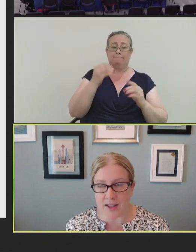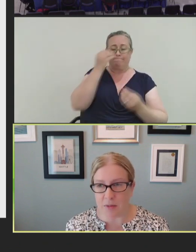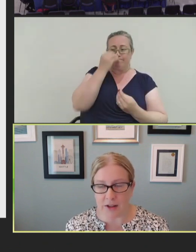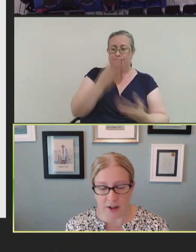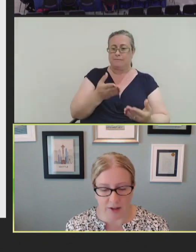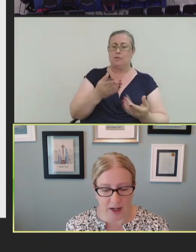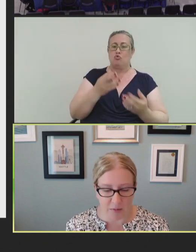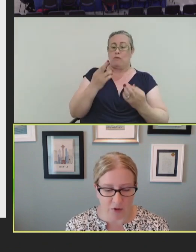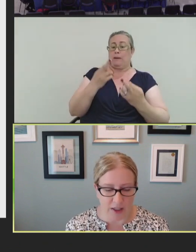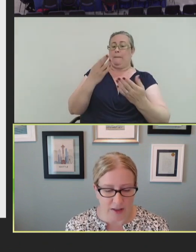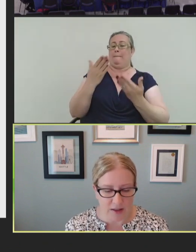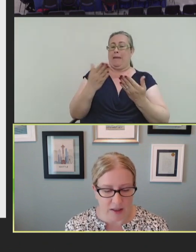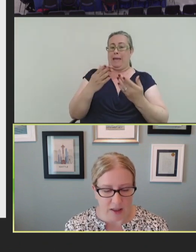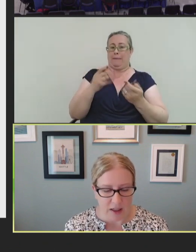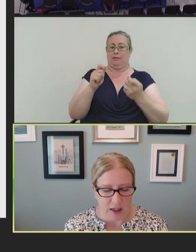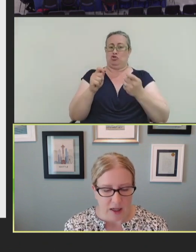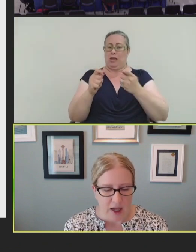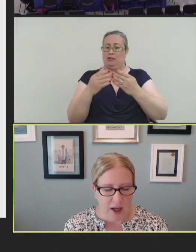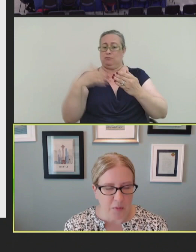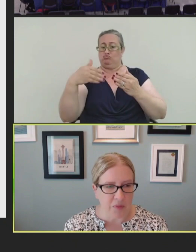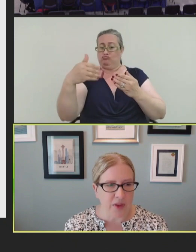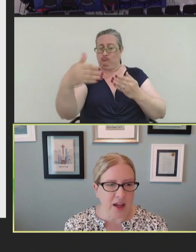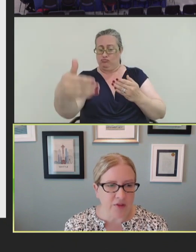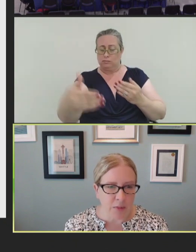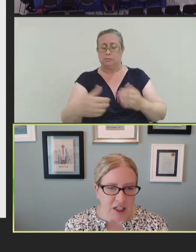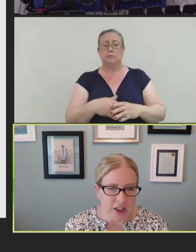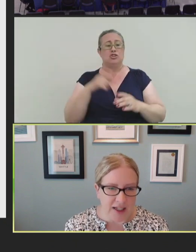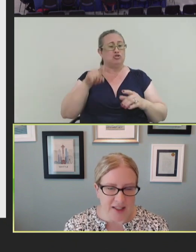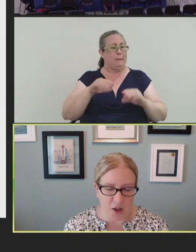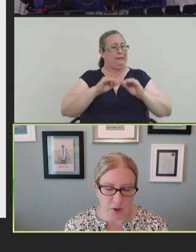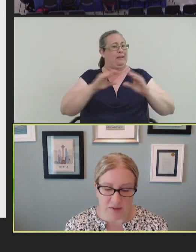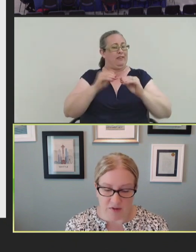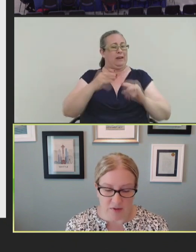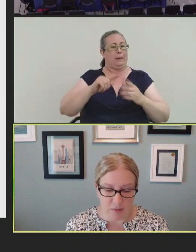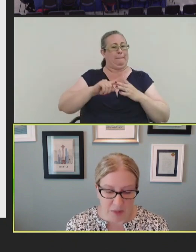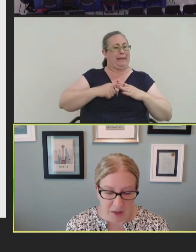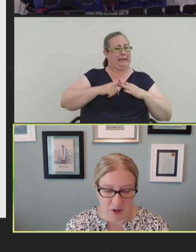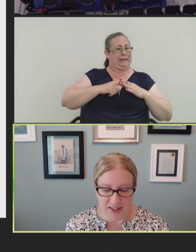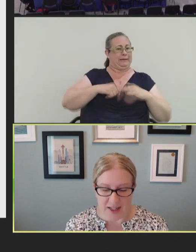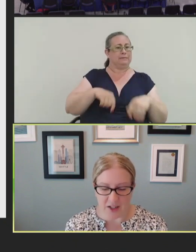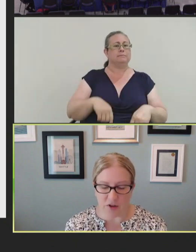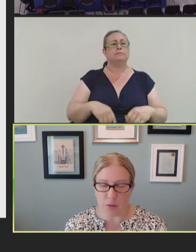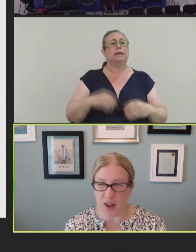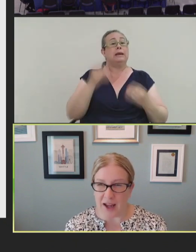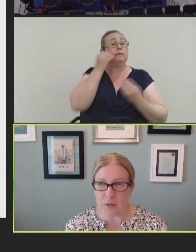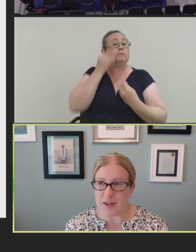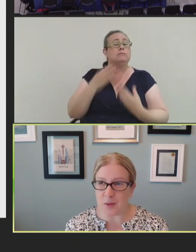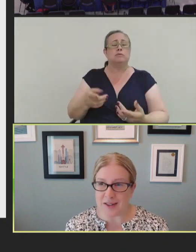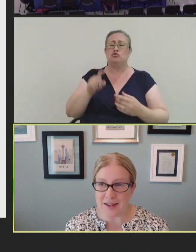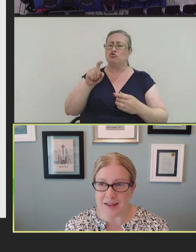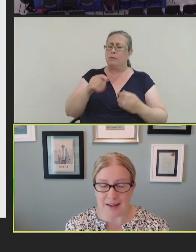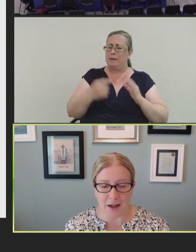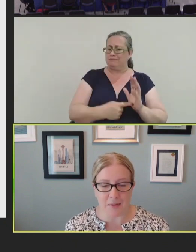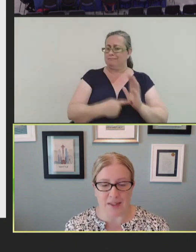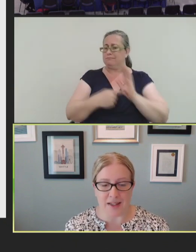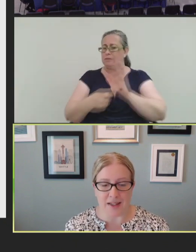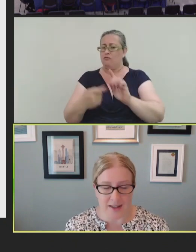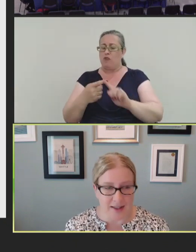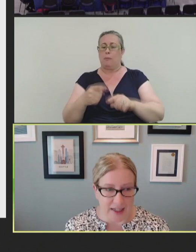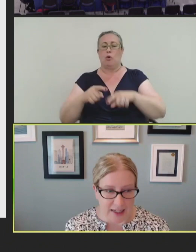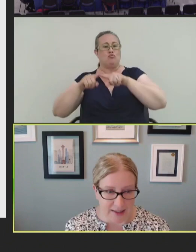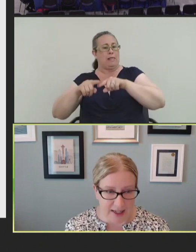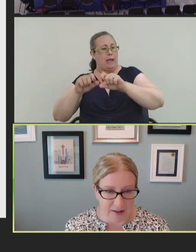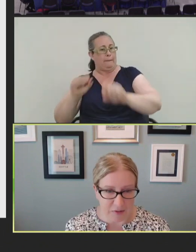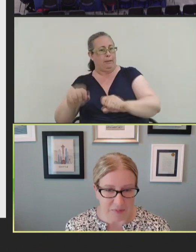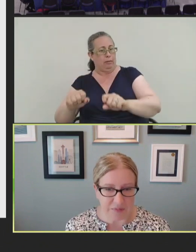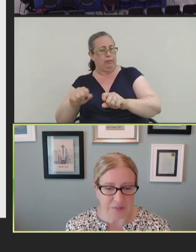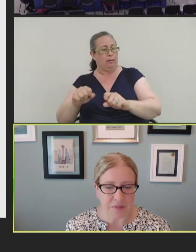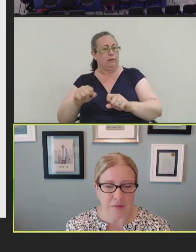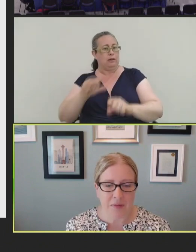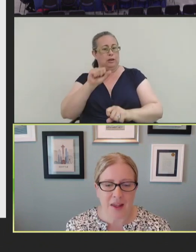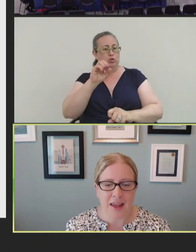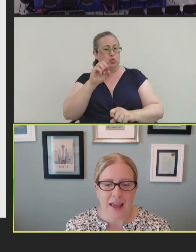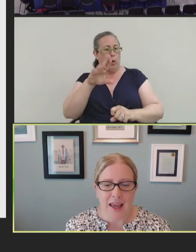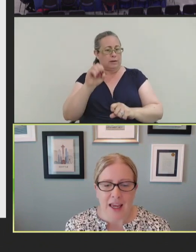be clarified upfront. Information needs to be presented from reliable sources, such as the CDC.